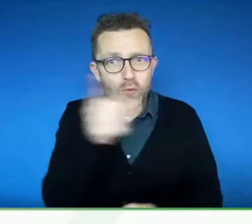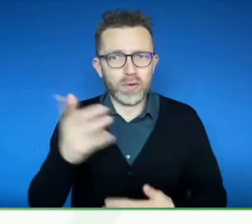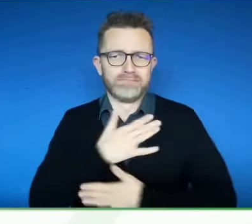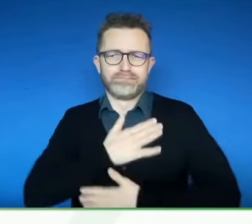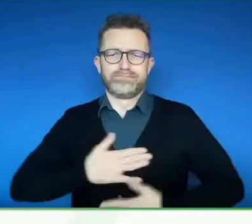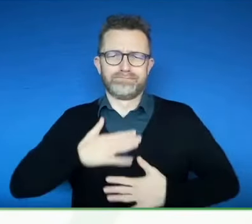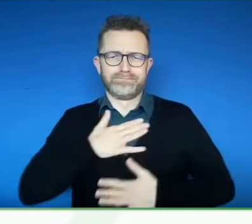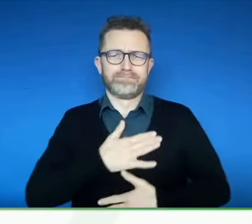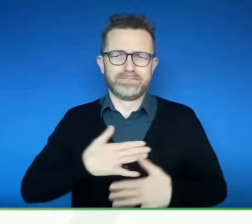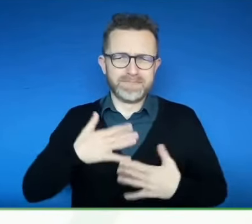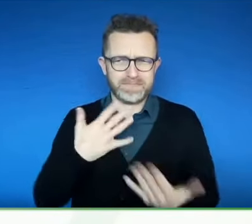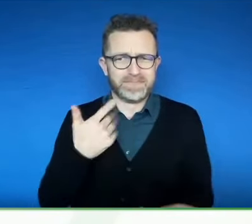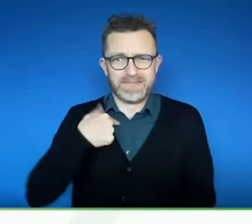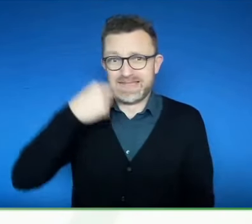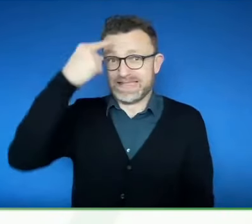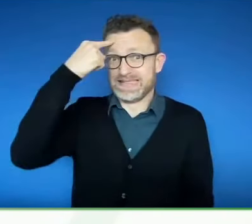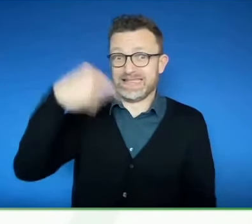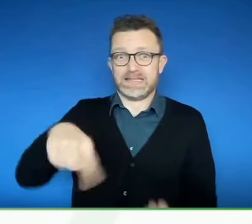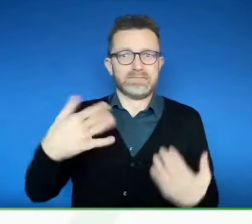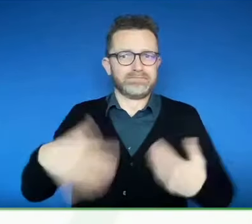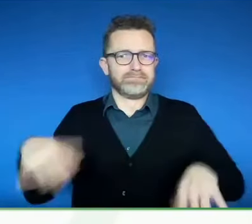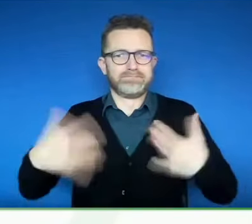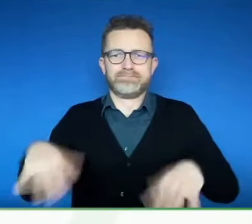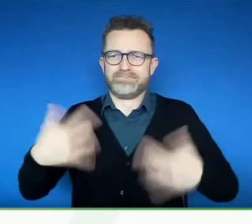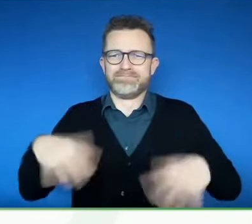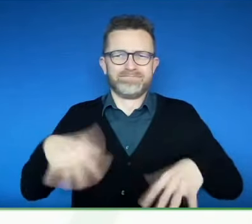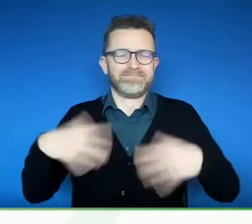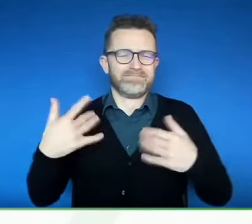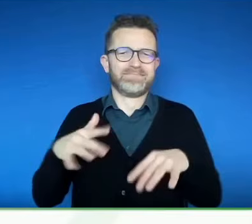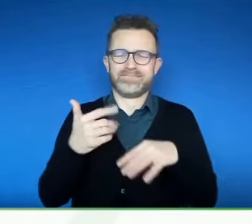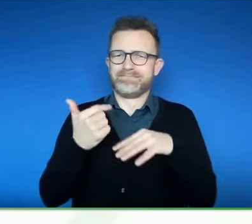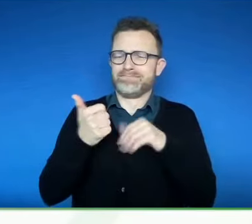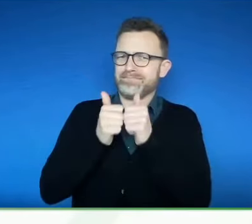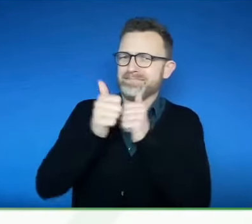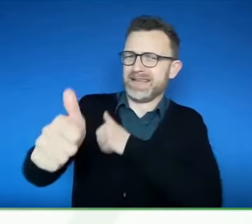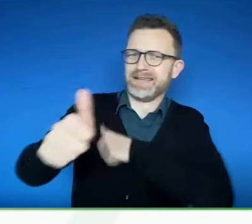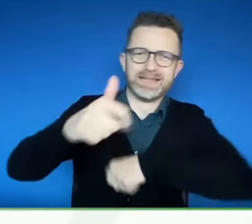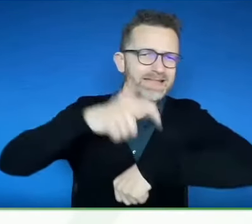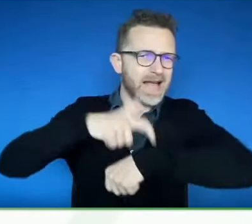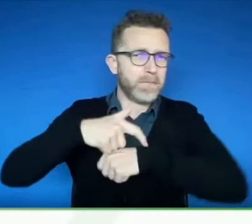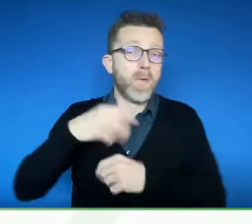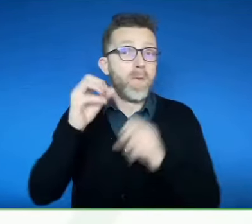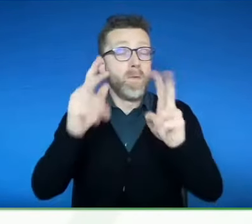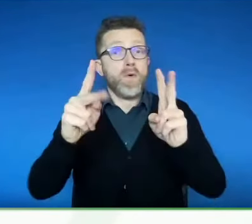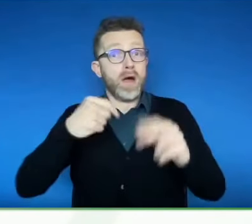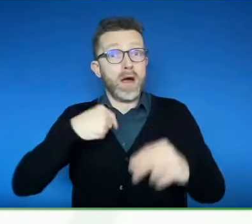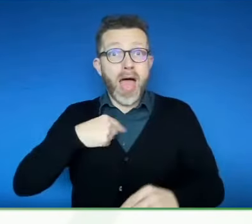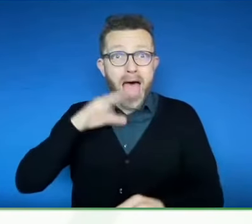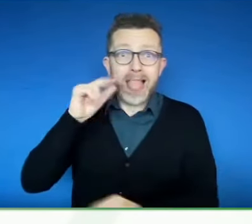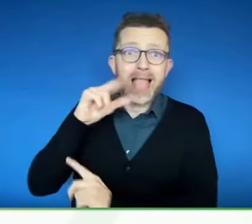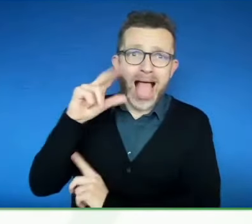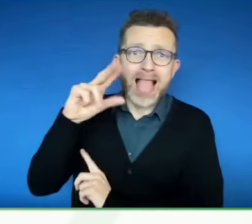see a lot of you here, so I am sure they will be interesting questions, it will be interesting to ask people what they do.